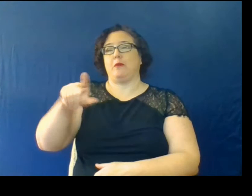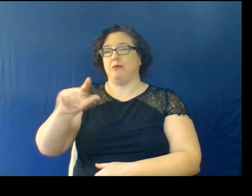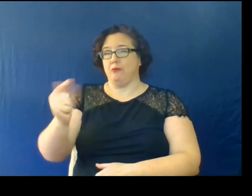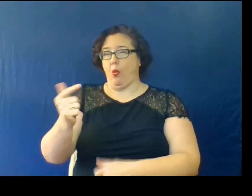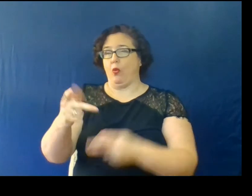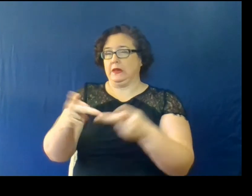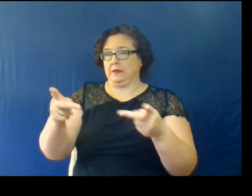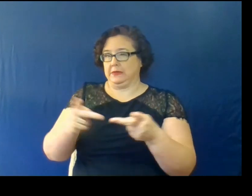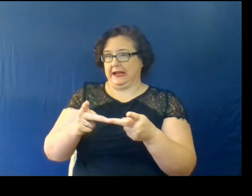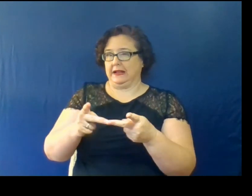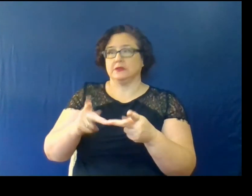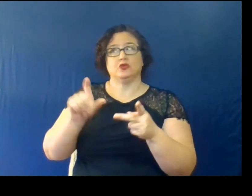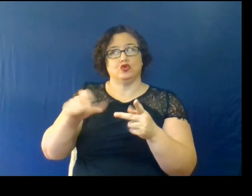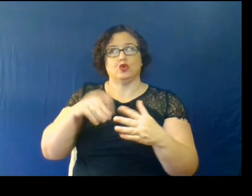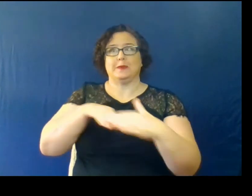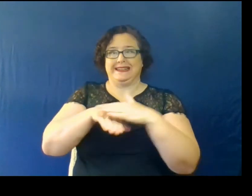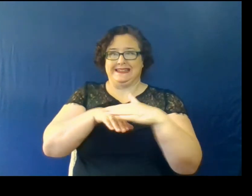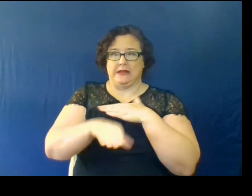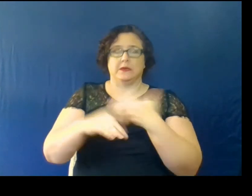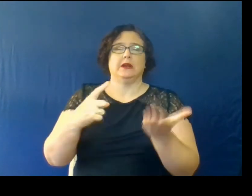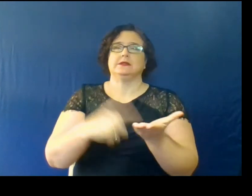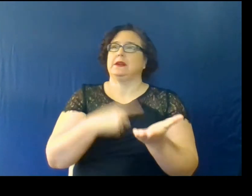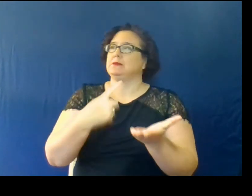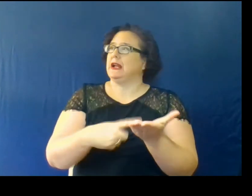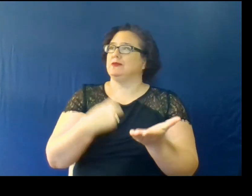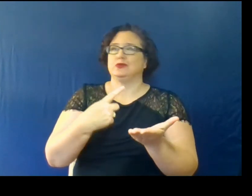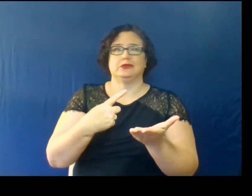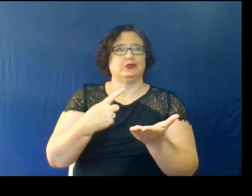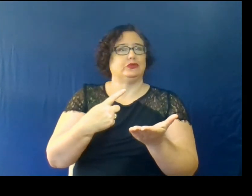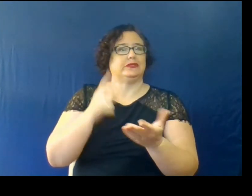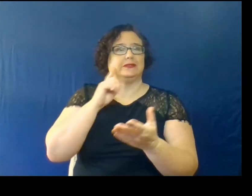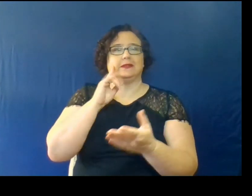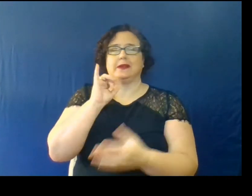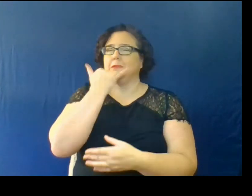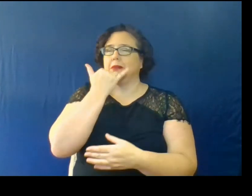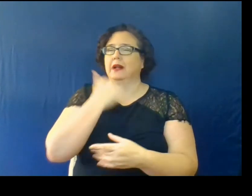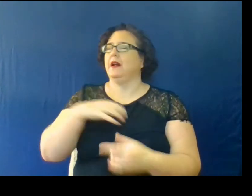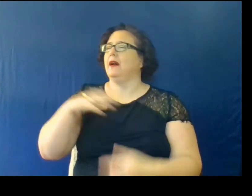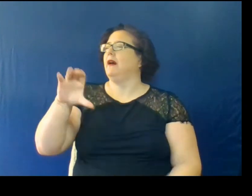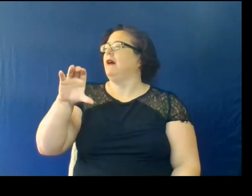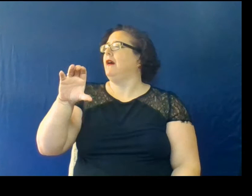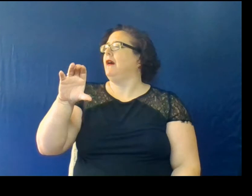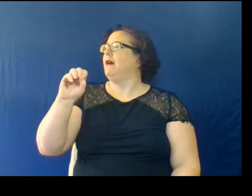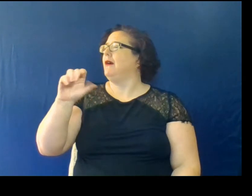some minor glitch that comes up. There was a place in Fulton County that for every couple years they